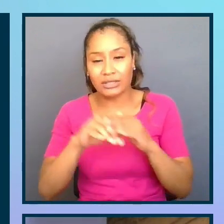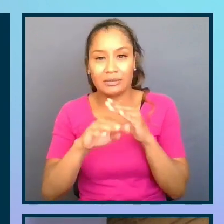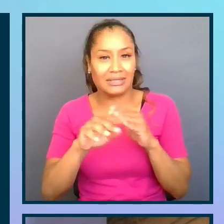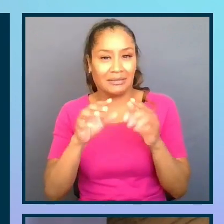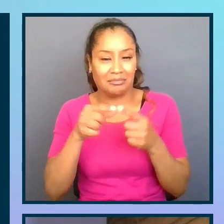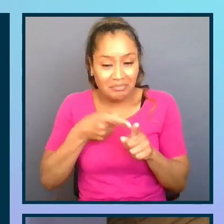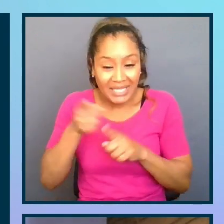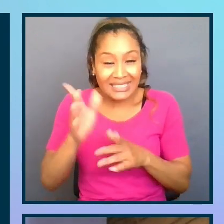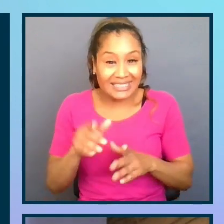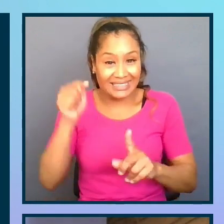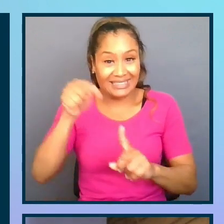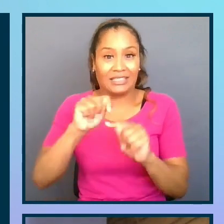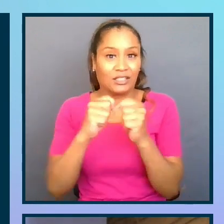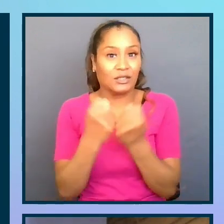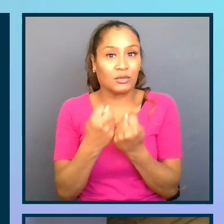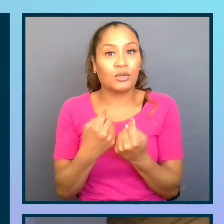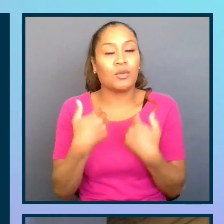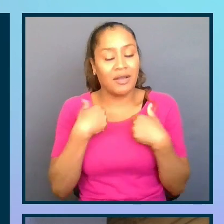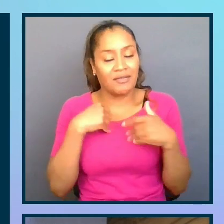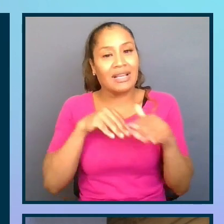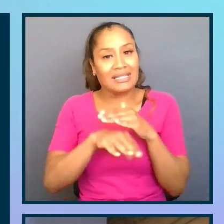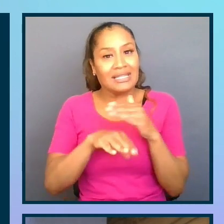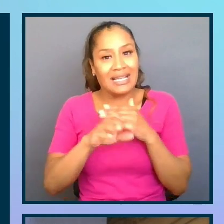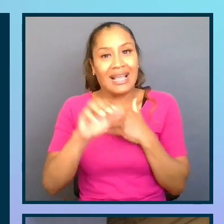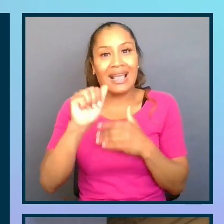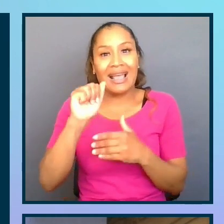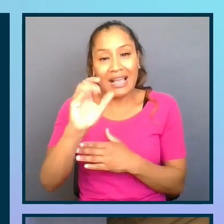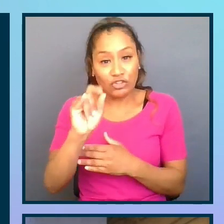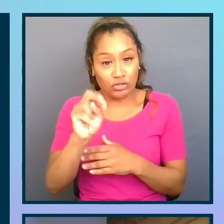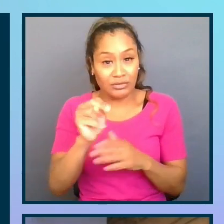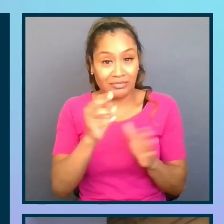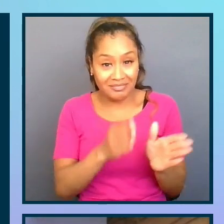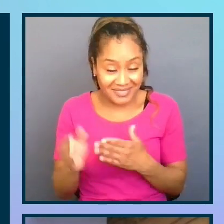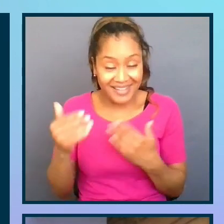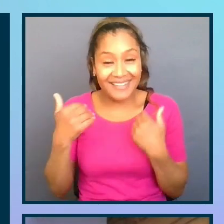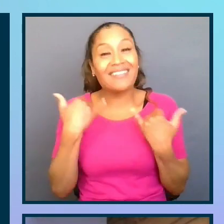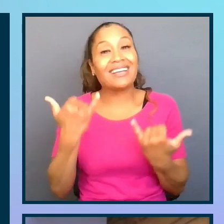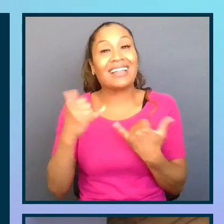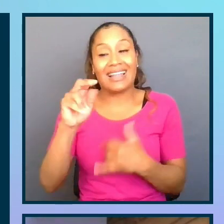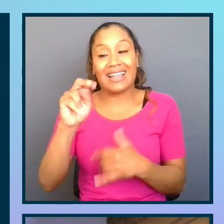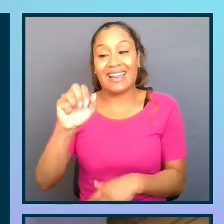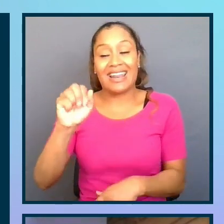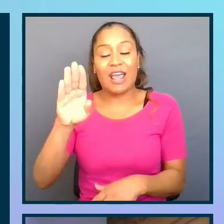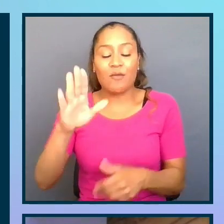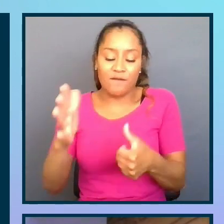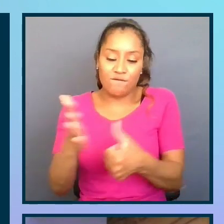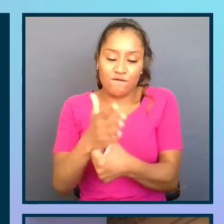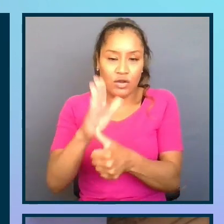We have an accessibility action plan. And in fact, NAB was the first banking Australia to lodge an action plan